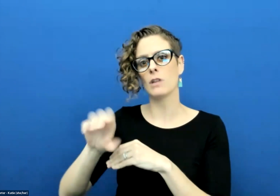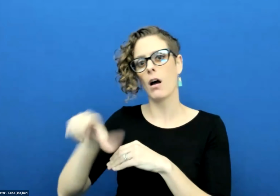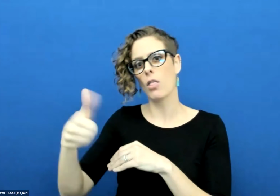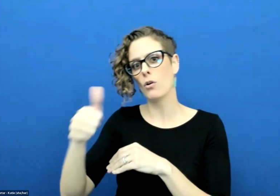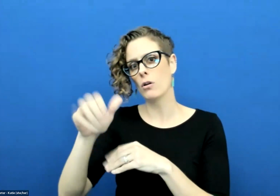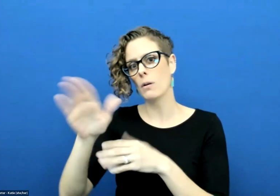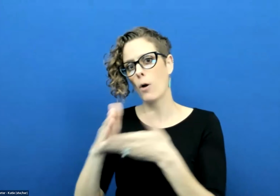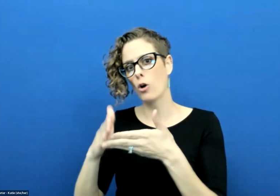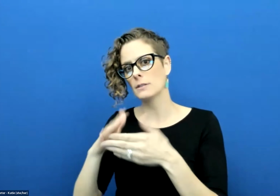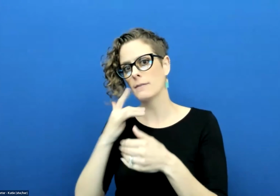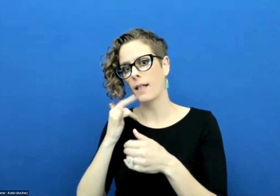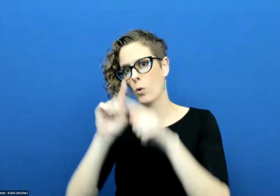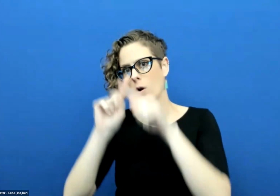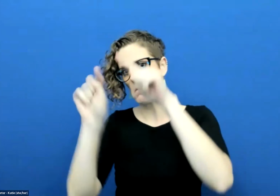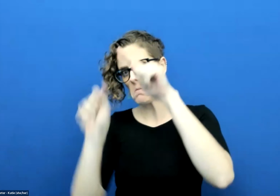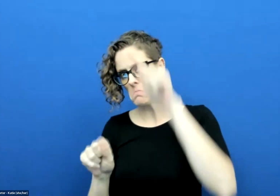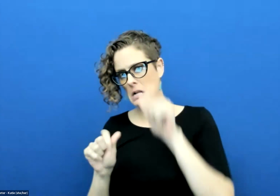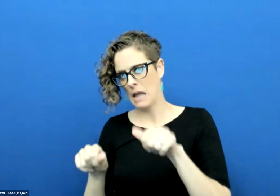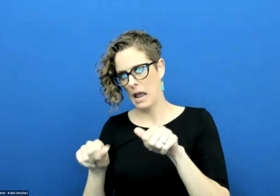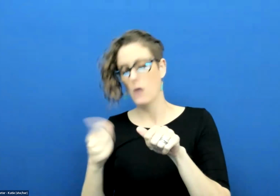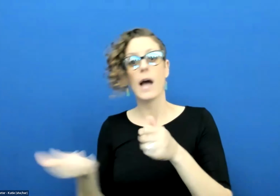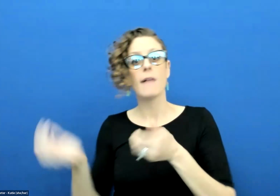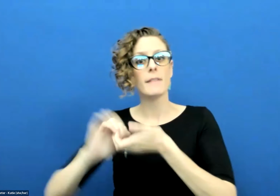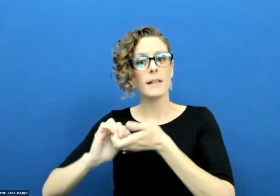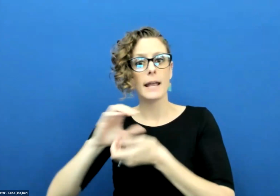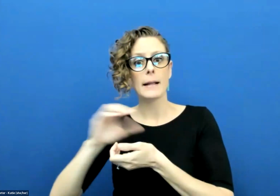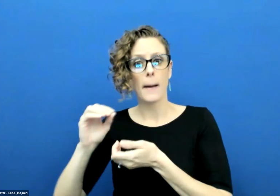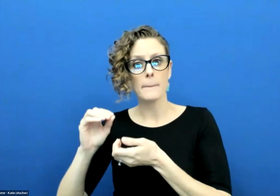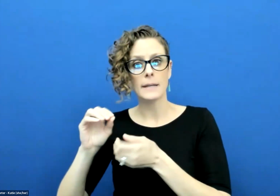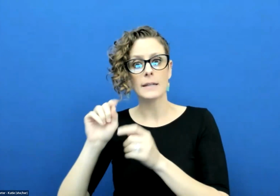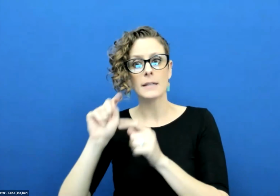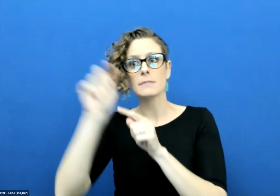also have Affiliated companies that do the same kind of stuff that we do we can we can